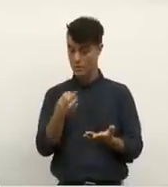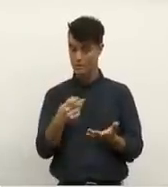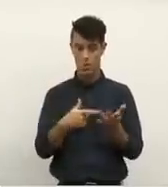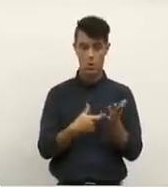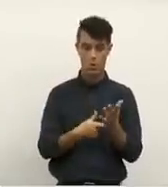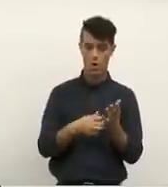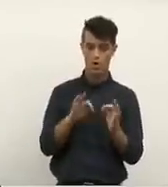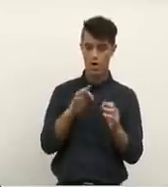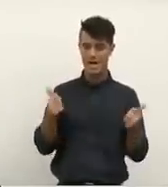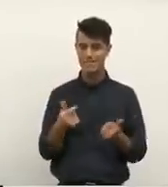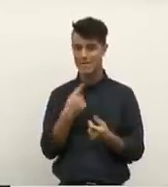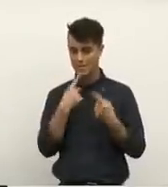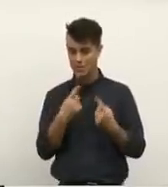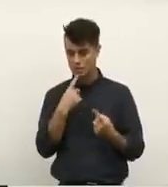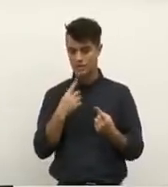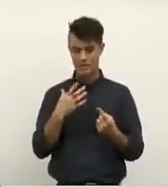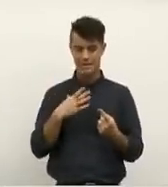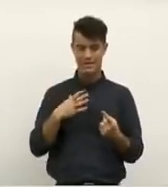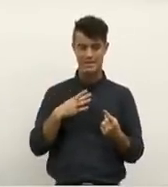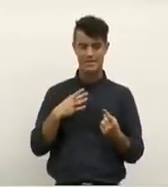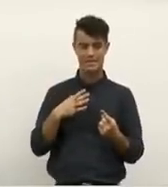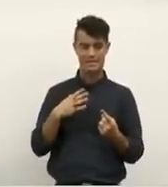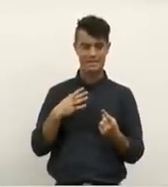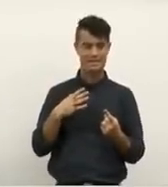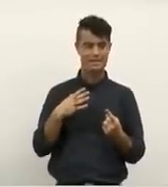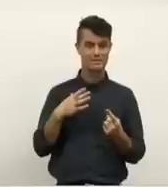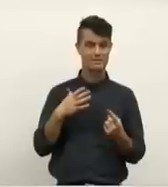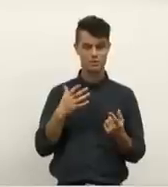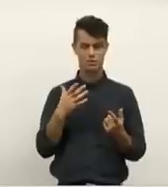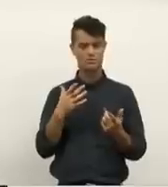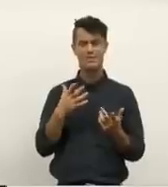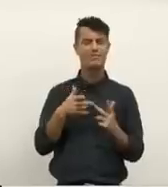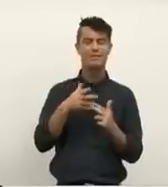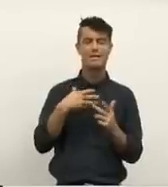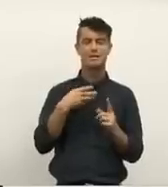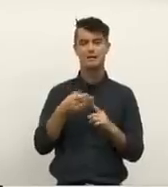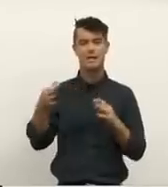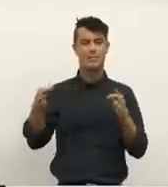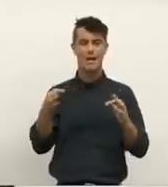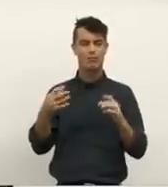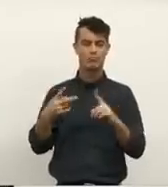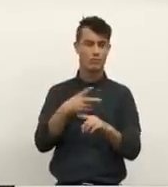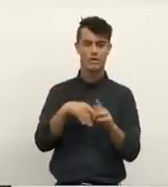Or is that not enough information for that request to go to another plan review within 14 days?